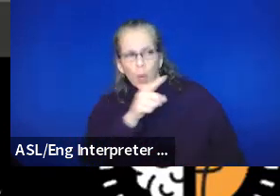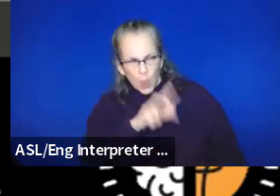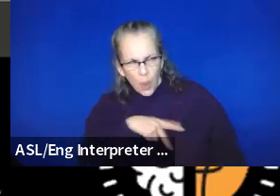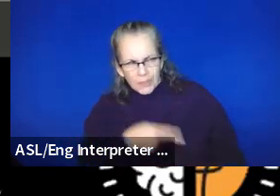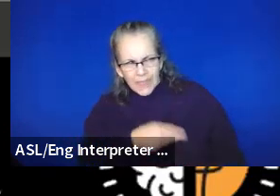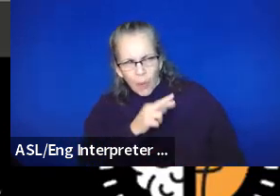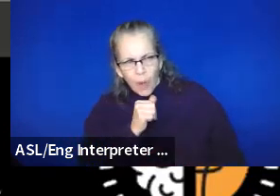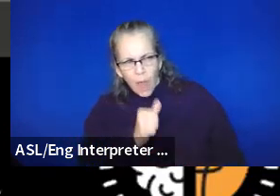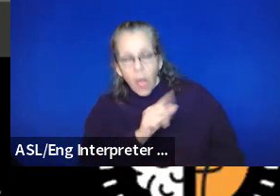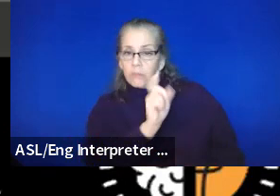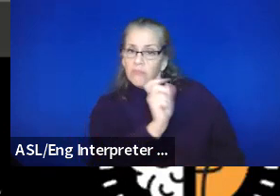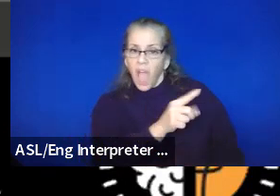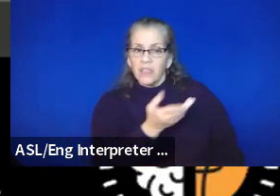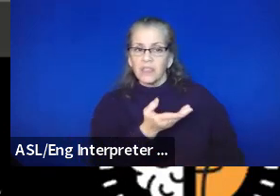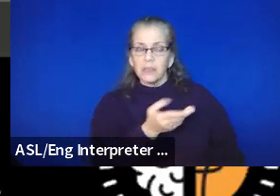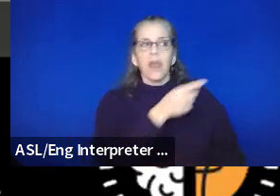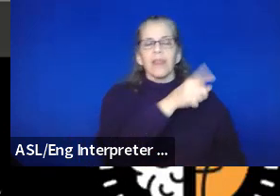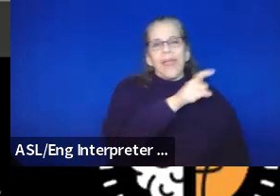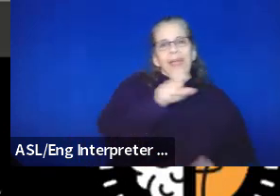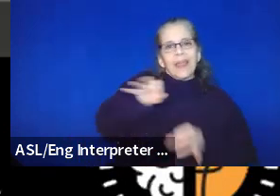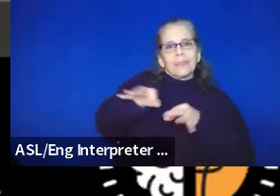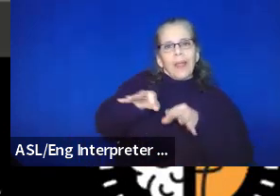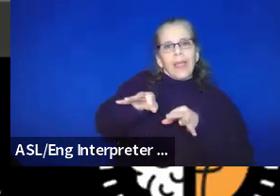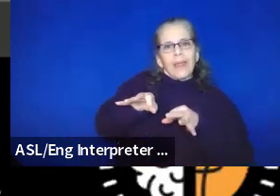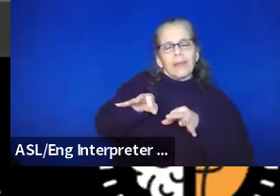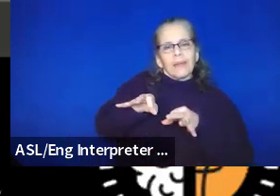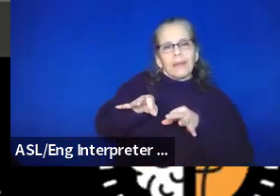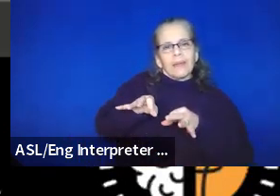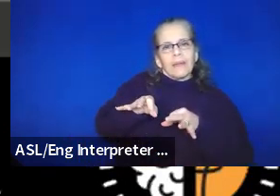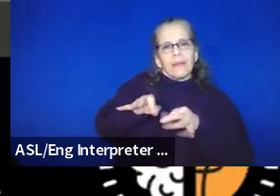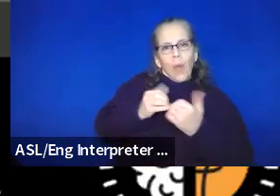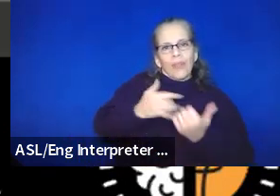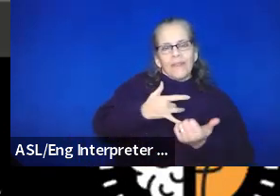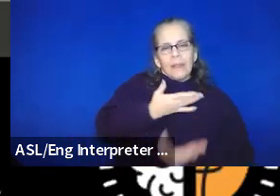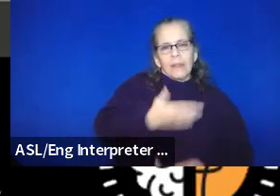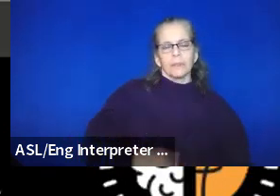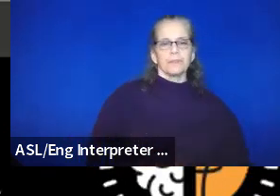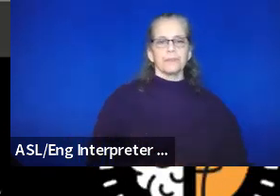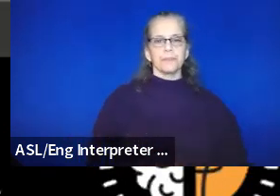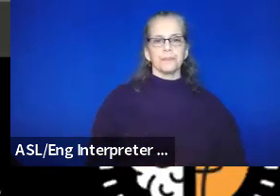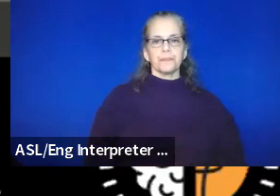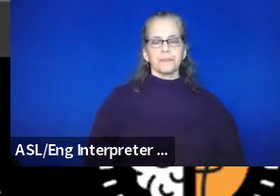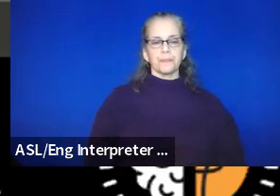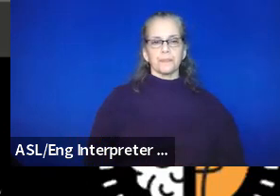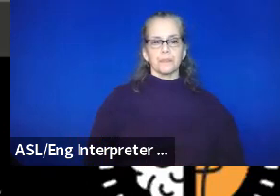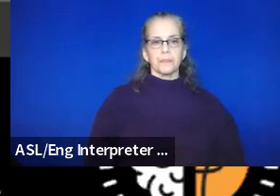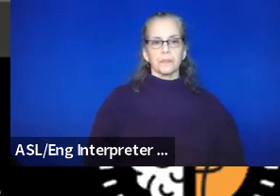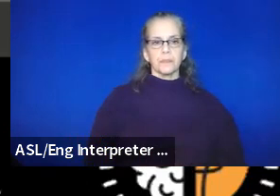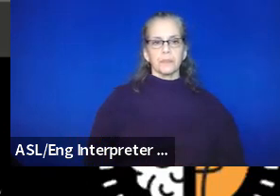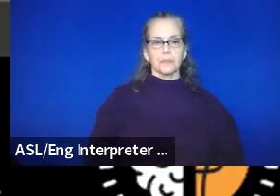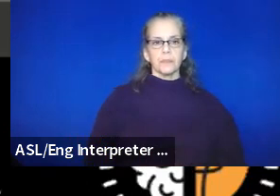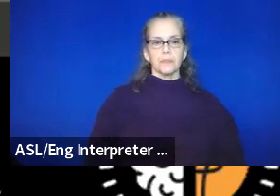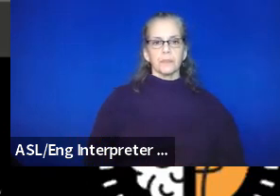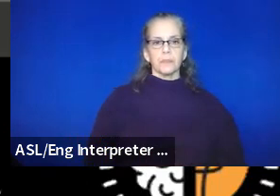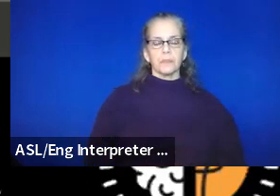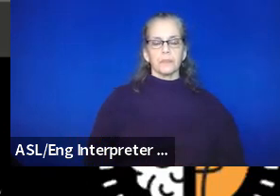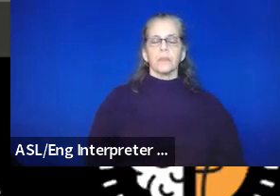explain where they're coming from. When you are I have a lot of students coming